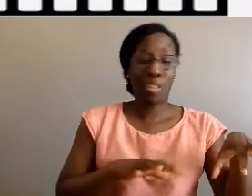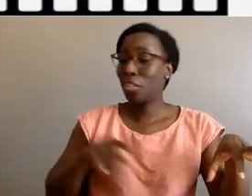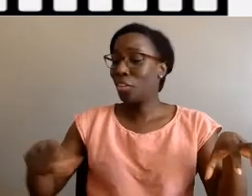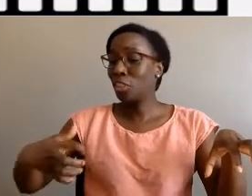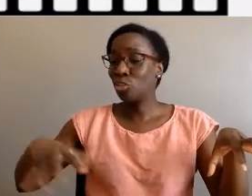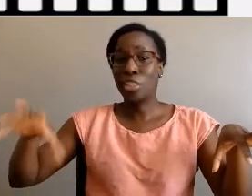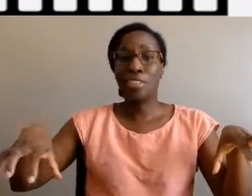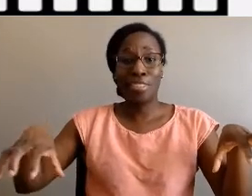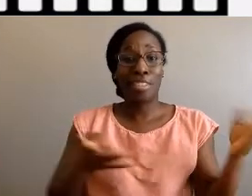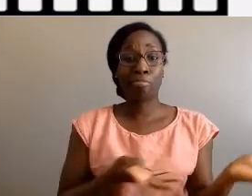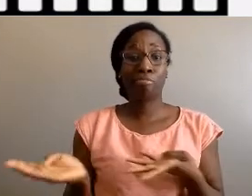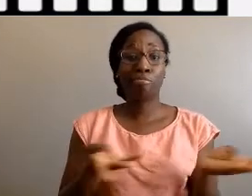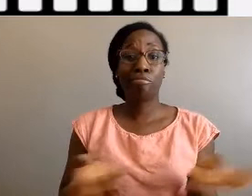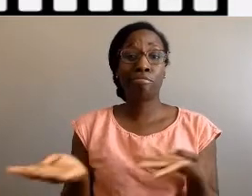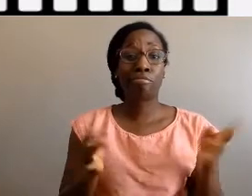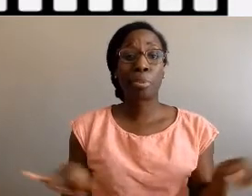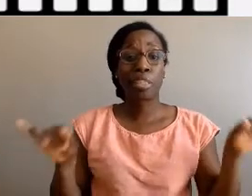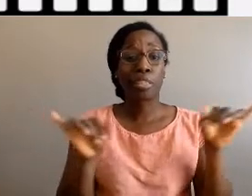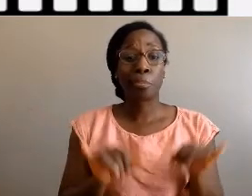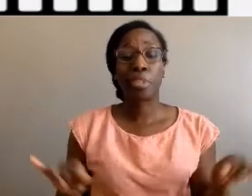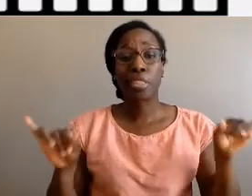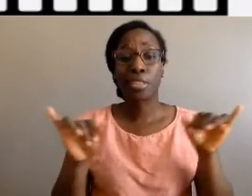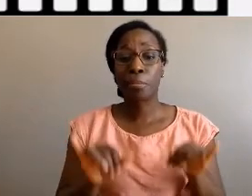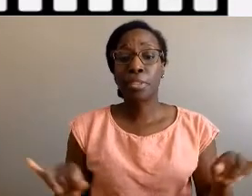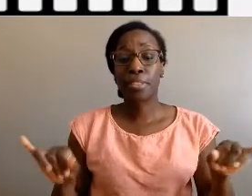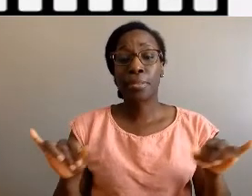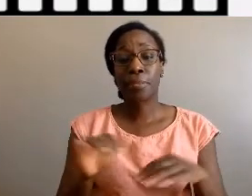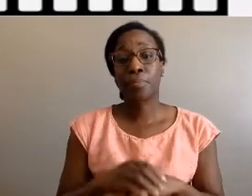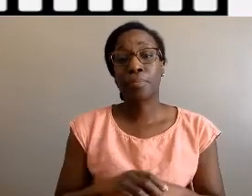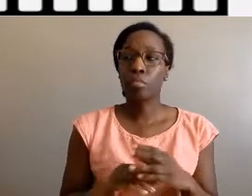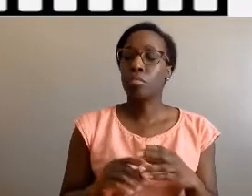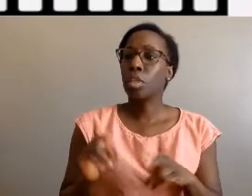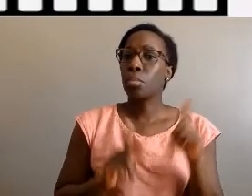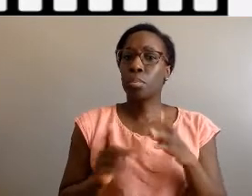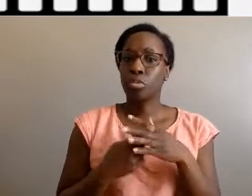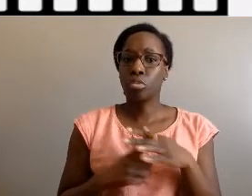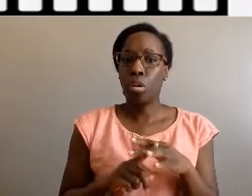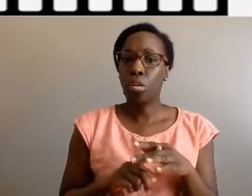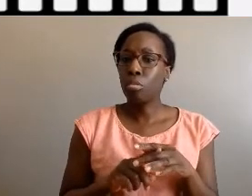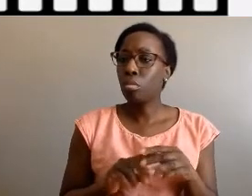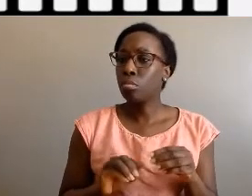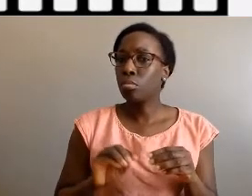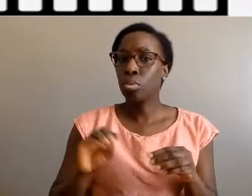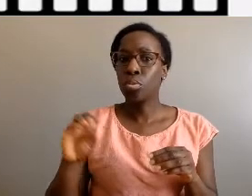With that literacy's definition emerged. Then the world became digitally and technologically advanced.